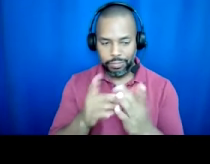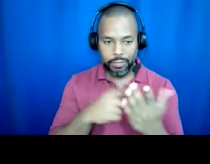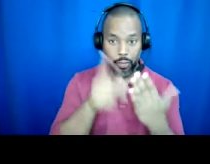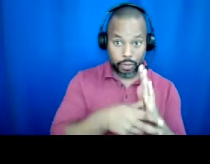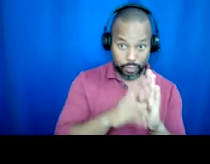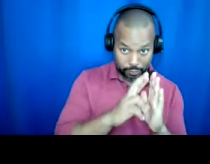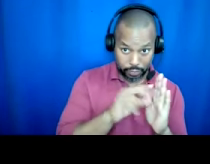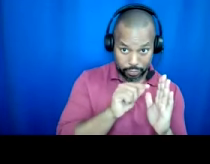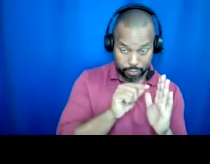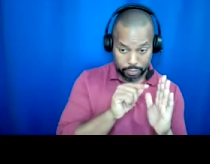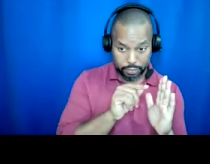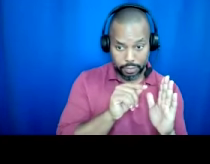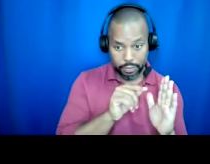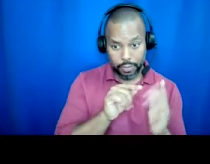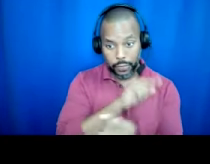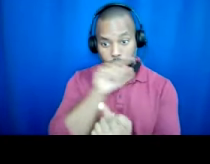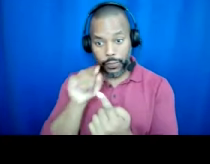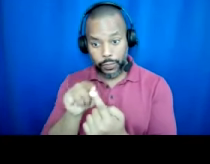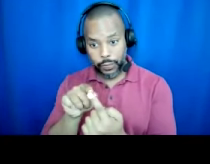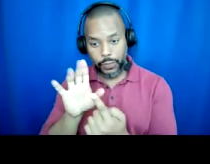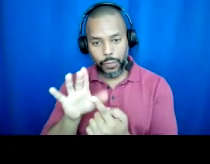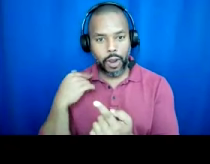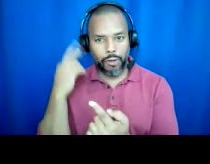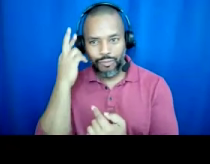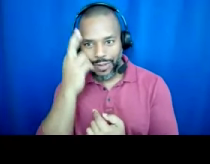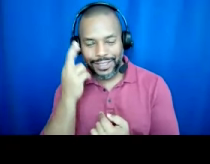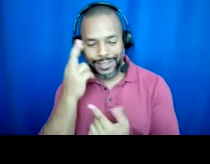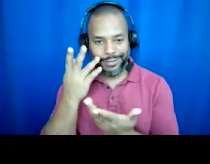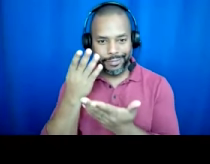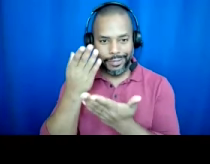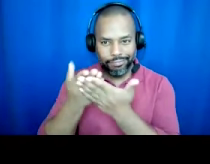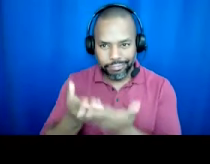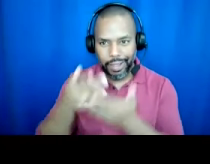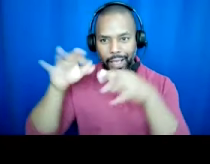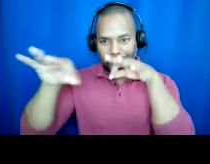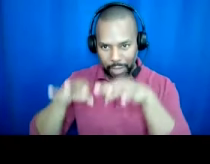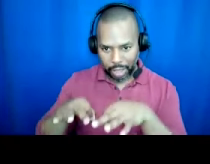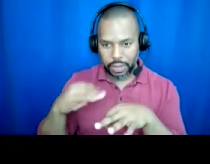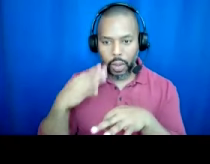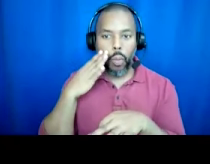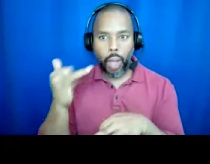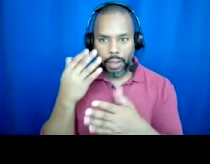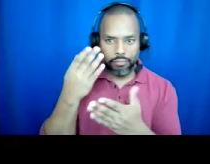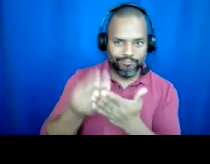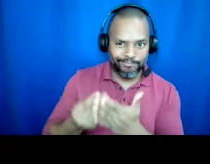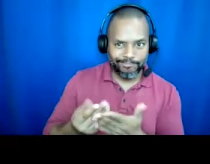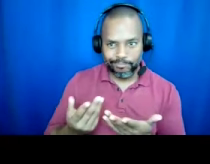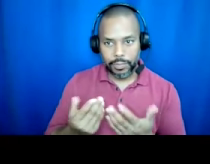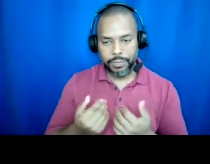to our rationales and justifications for why we fund what we fund. Thank you. Go ahead.